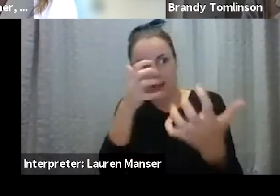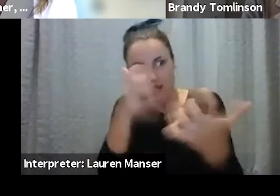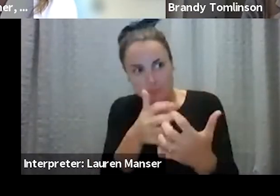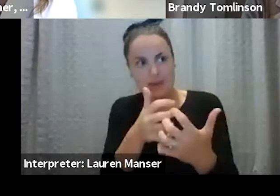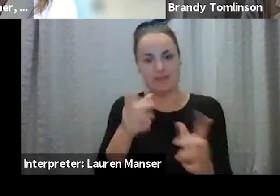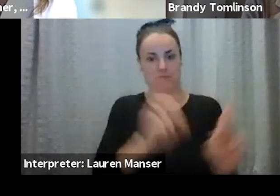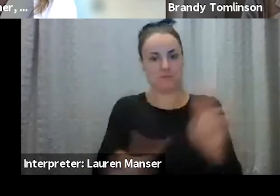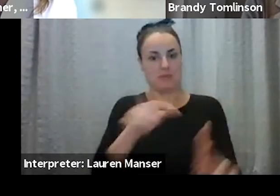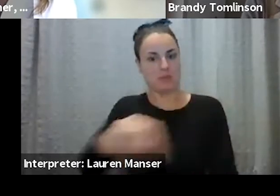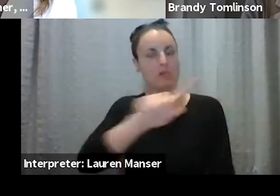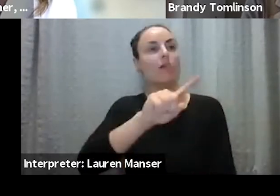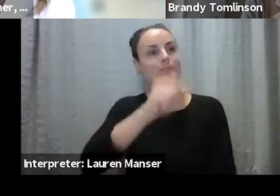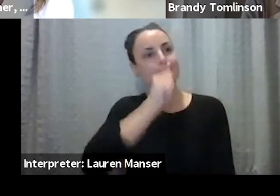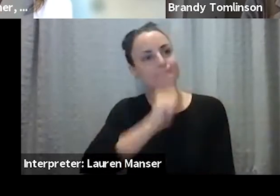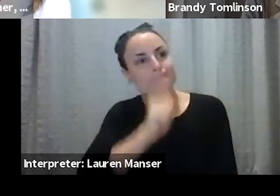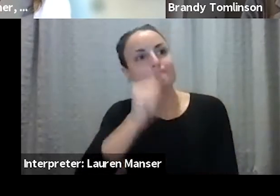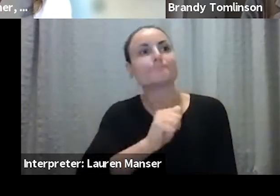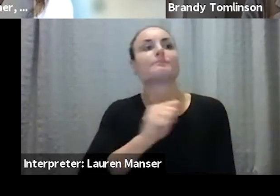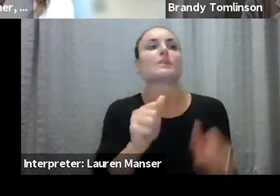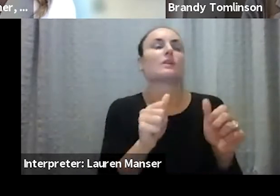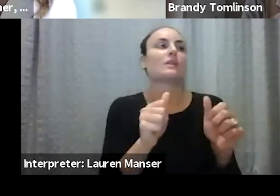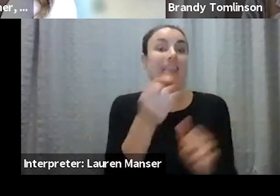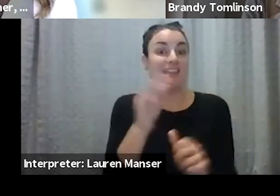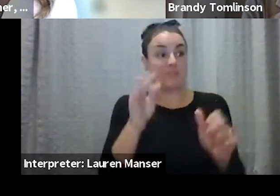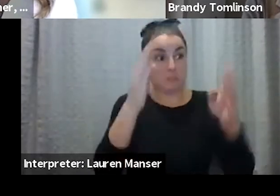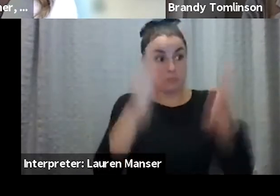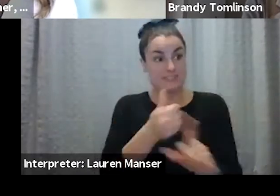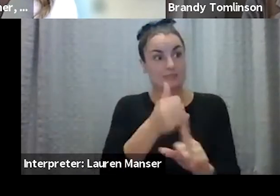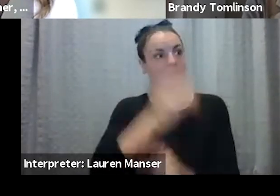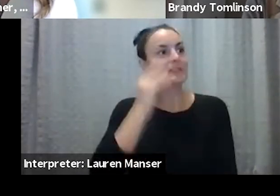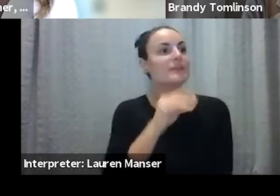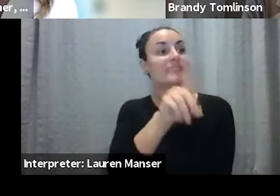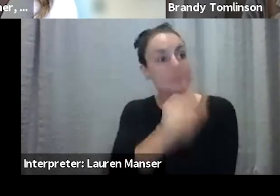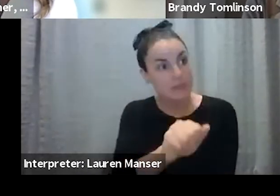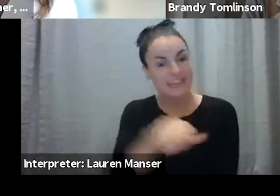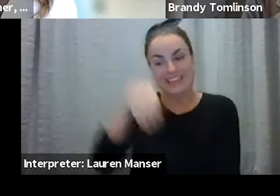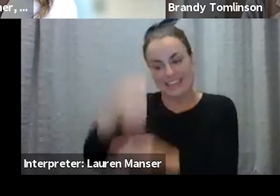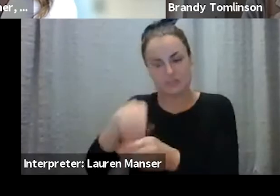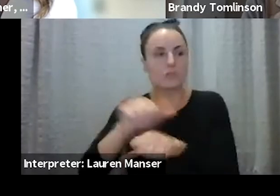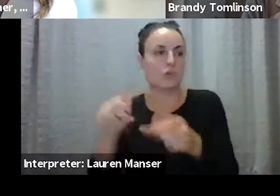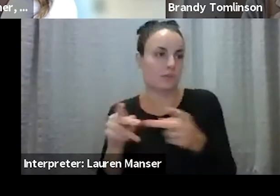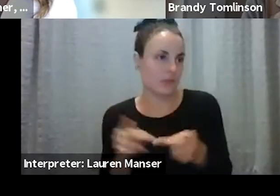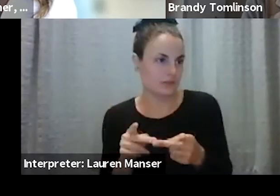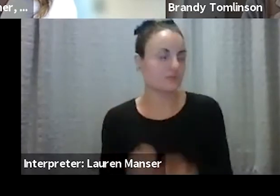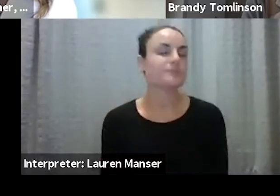that people with disabilities face in the workplace. In the same token, the panelists shared the perspective